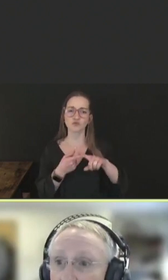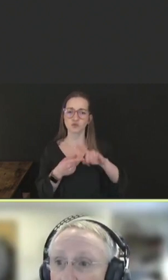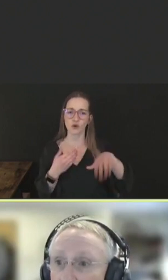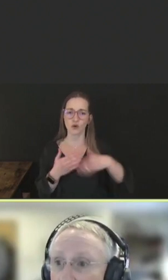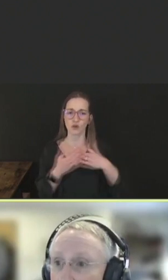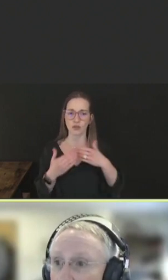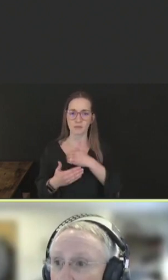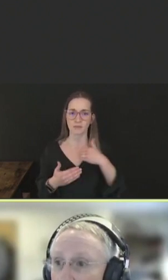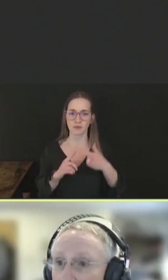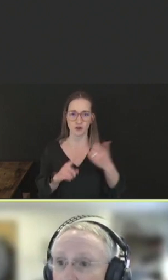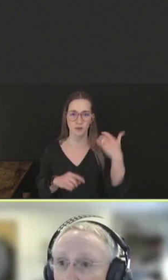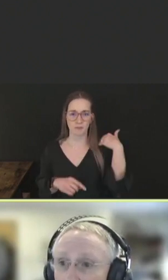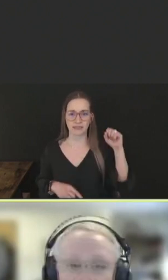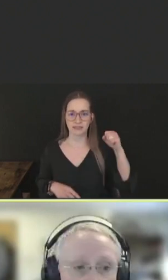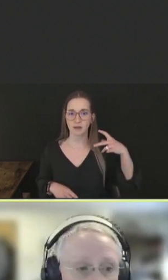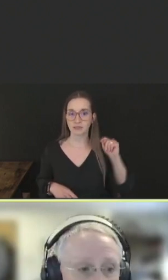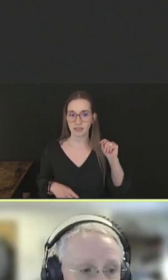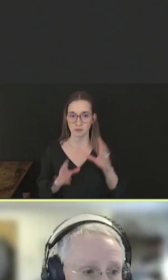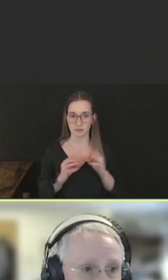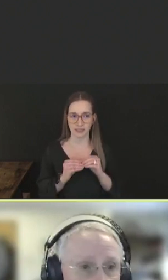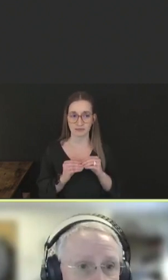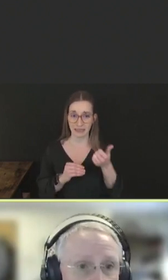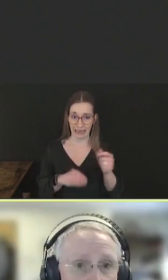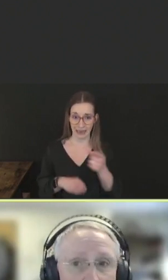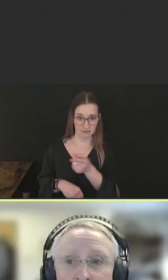Do any of the members want to make corrections to those September minutes?